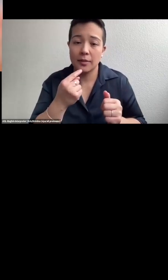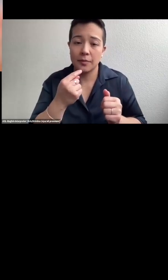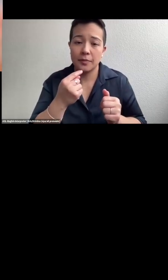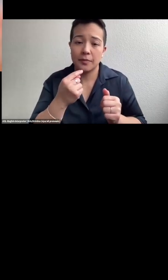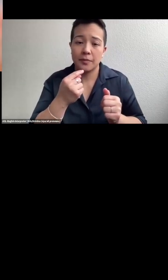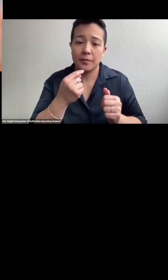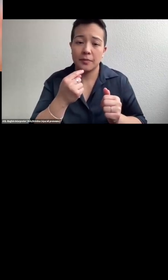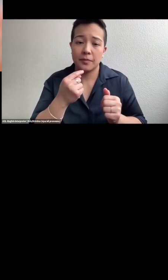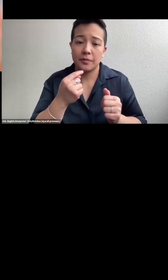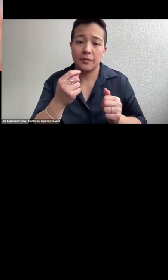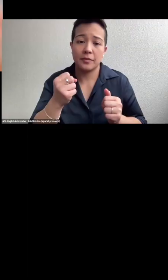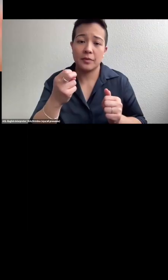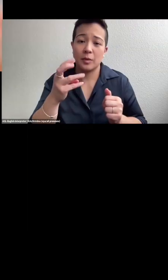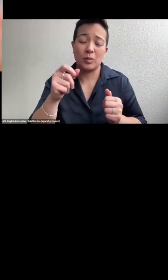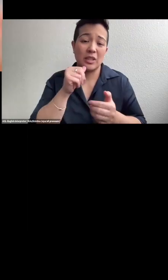she was not nice to me yesterday,